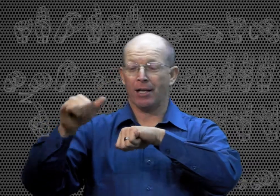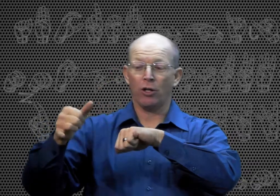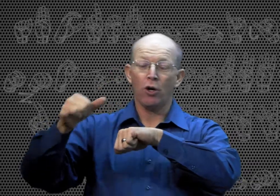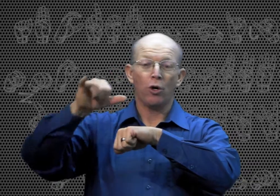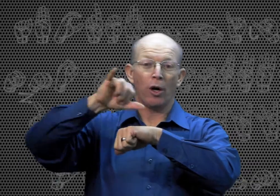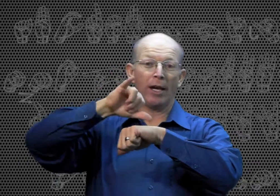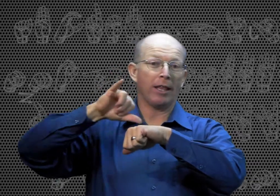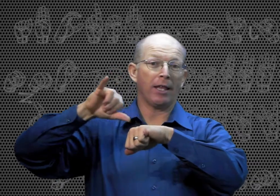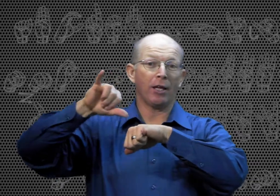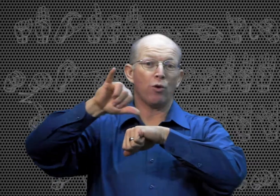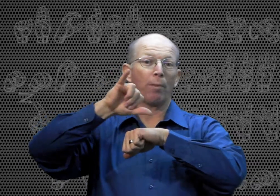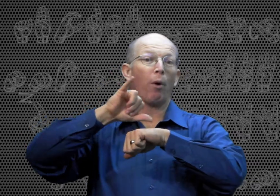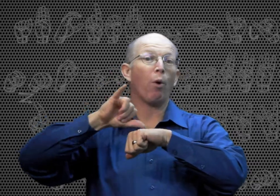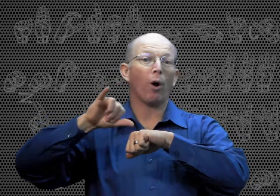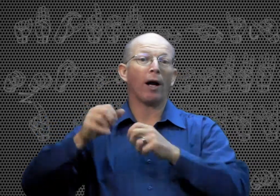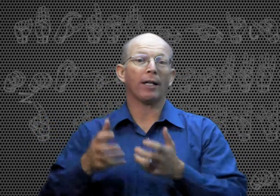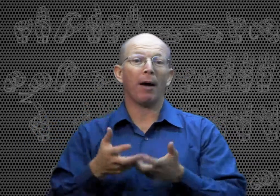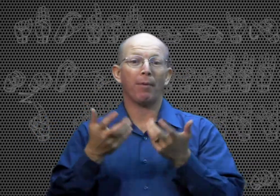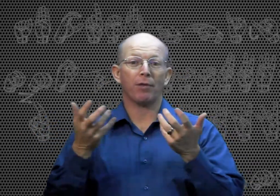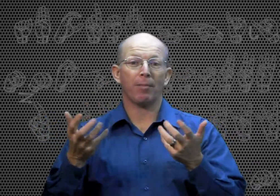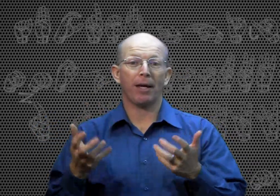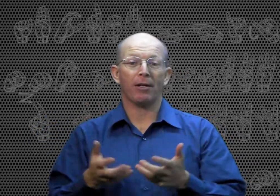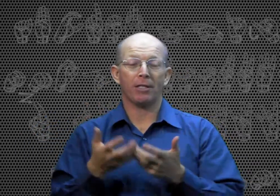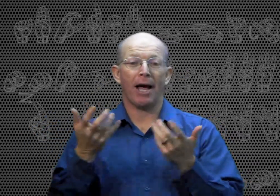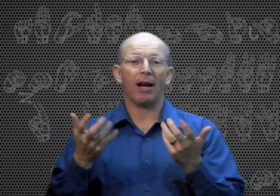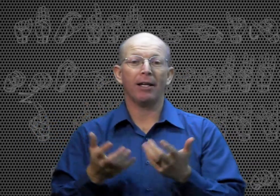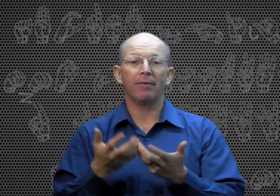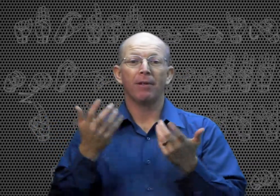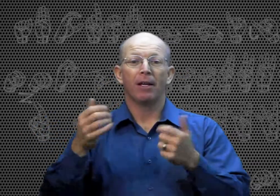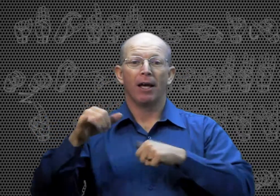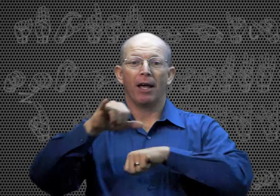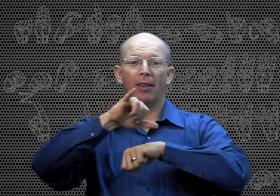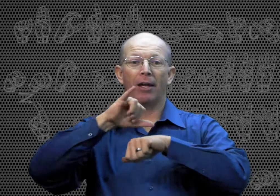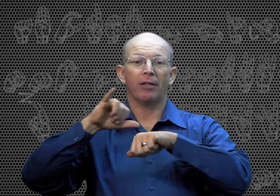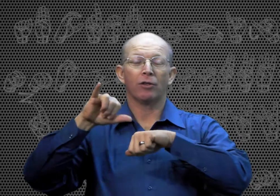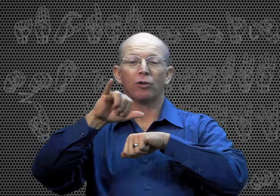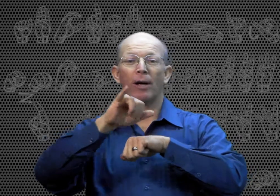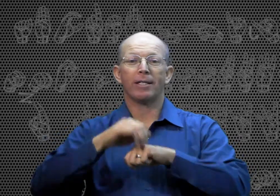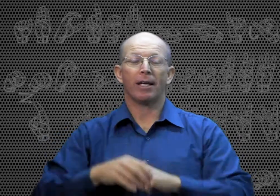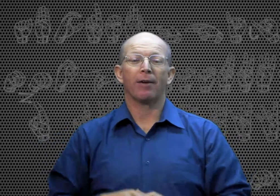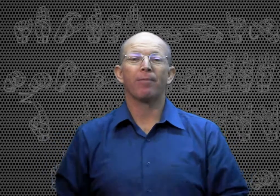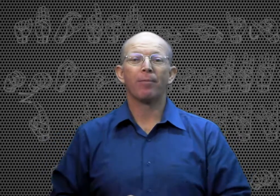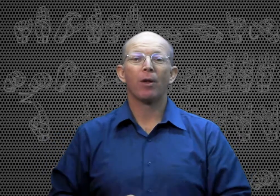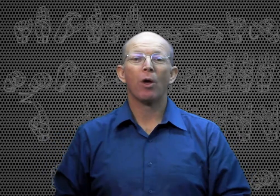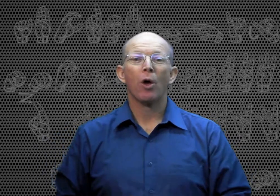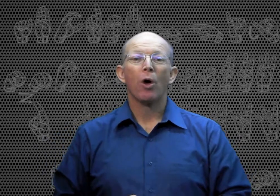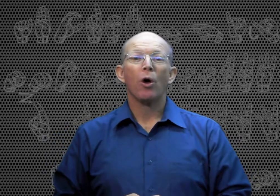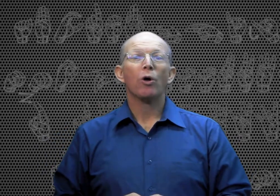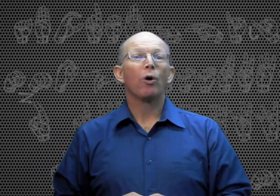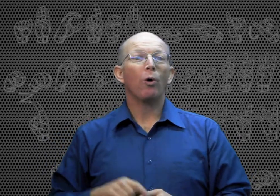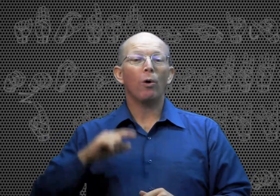Like I said, anything you can pour on top of something else. SALAD and then DRESSING.